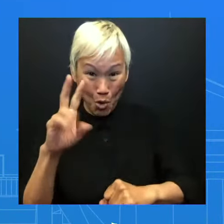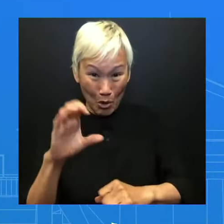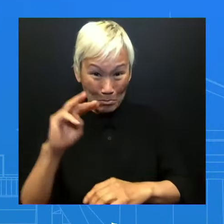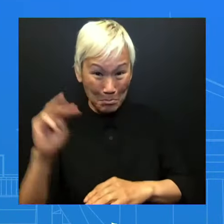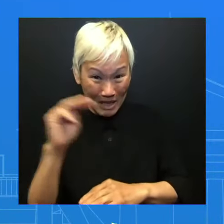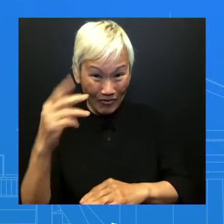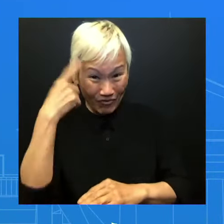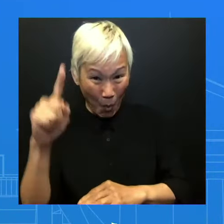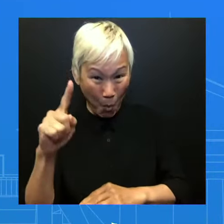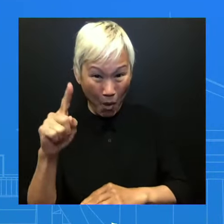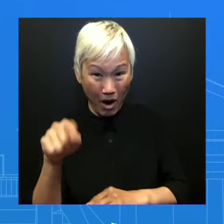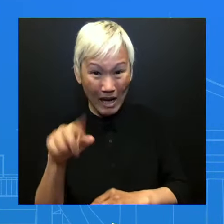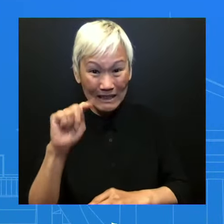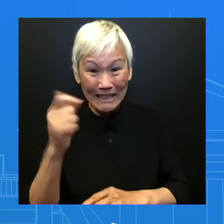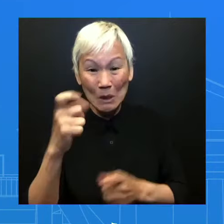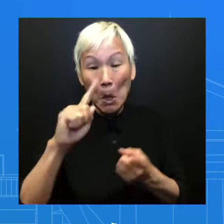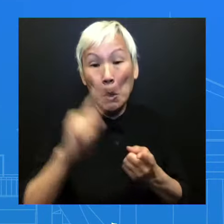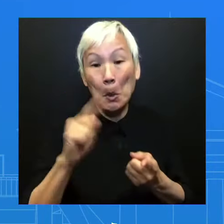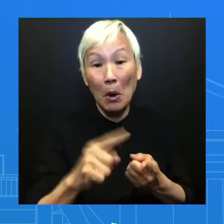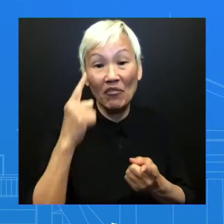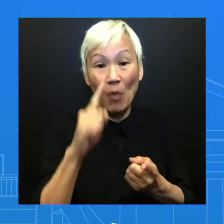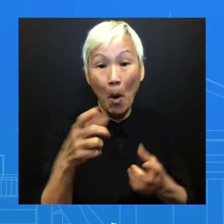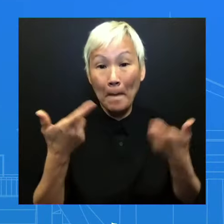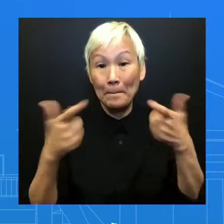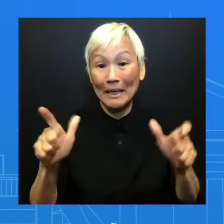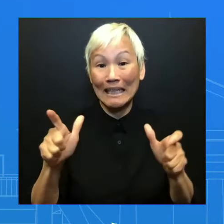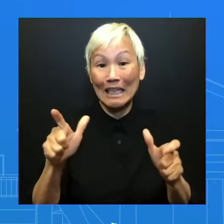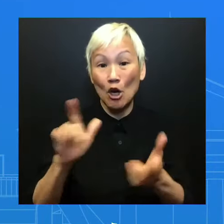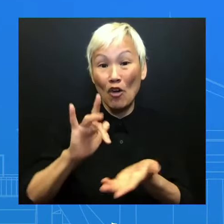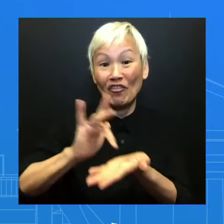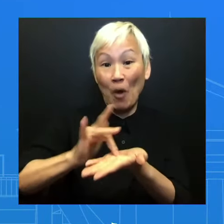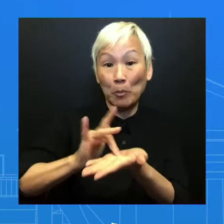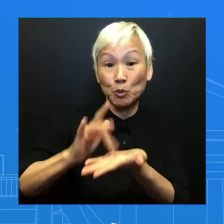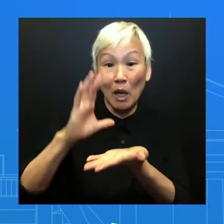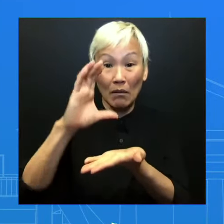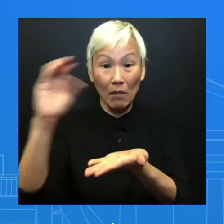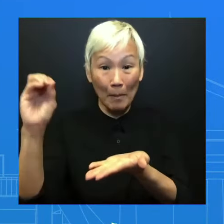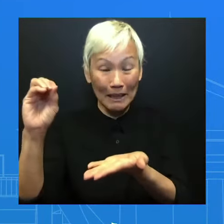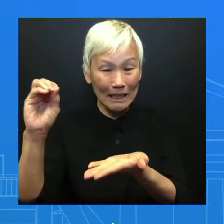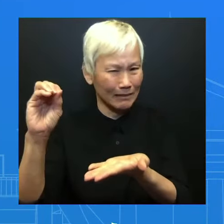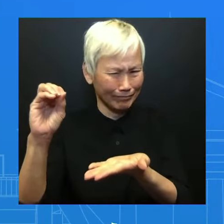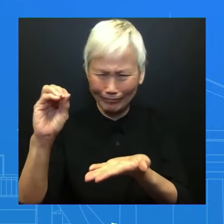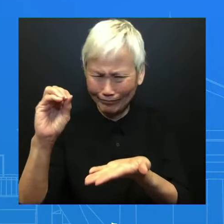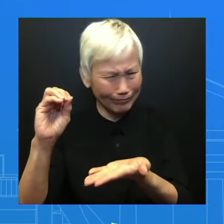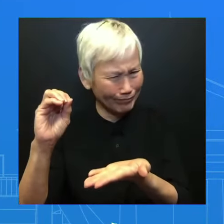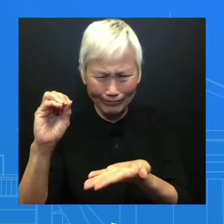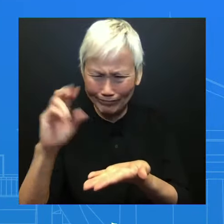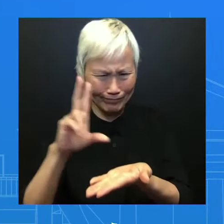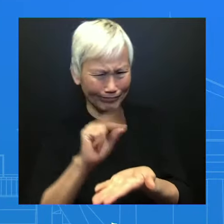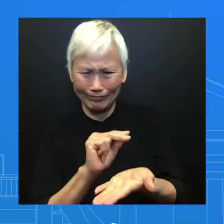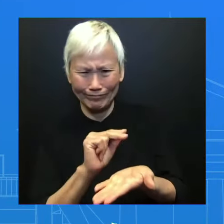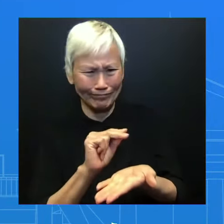and cuts over 100,000 schoolteachers and assistants and 30,000 law enforcement officers. We've been very clear about that.